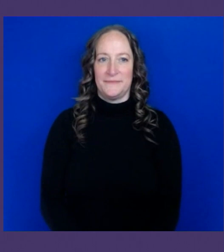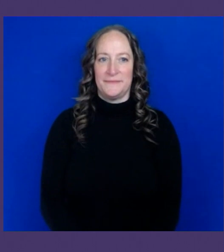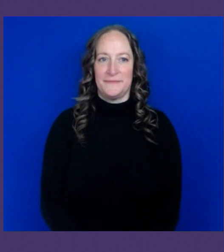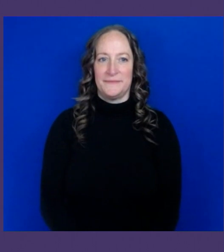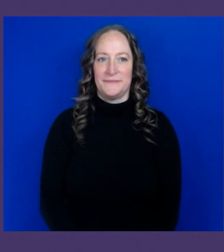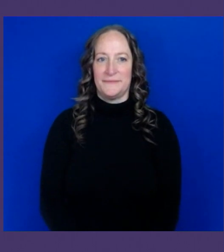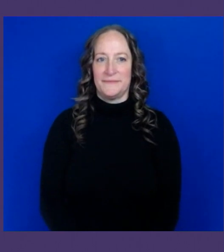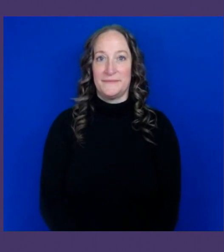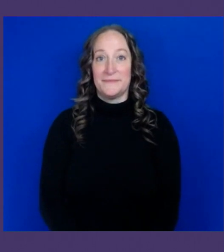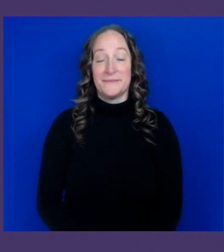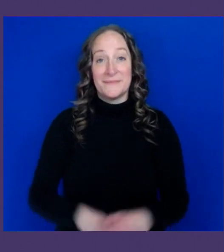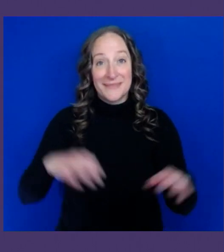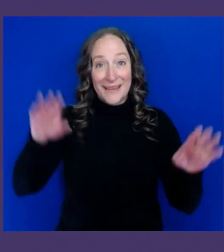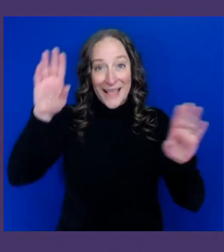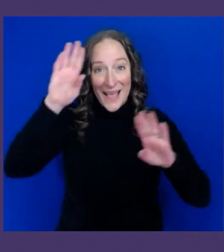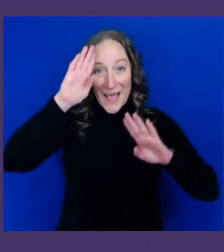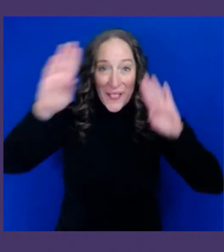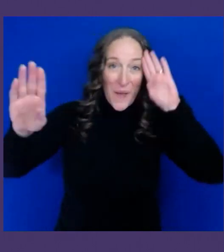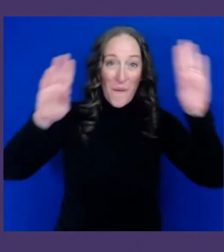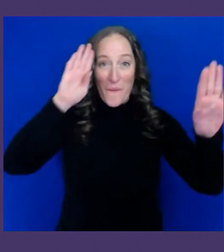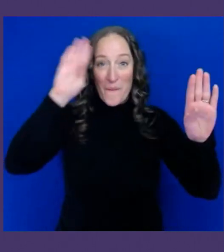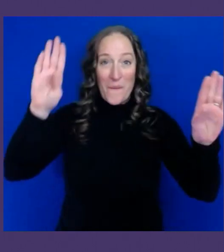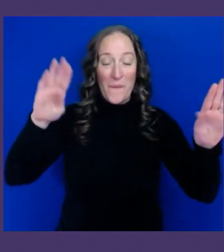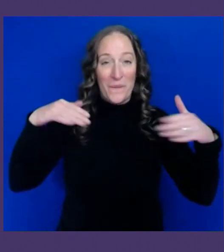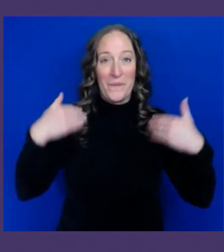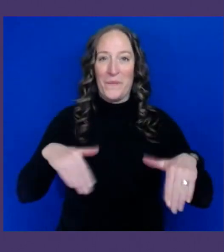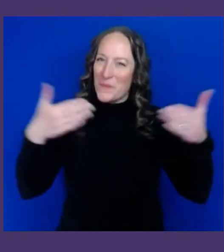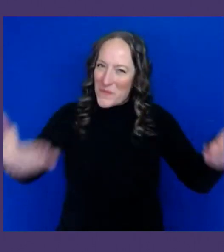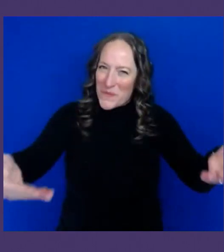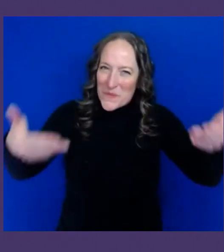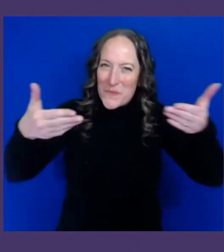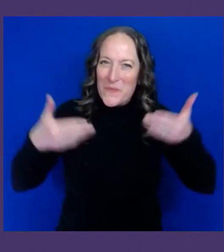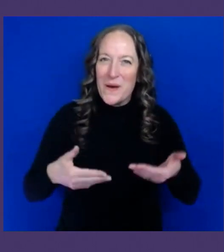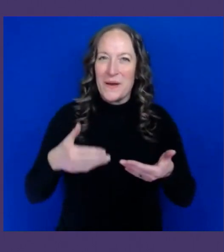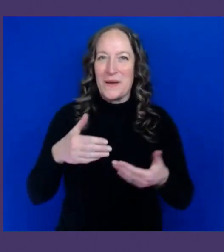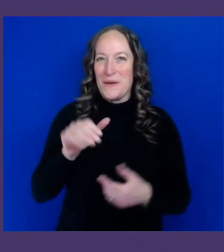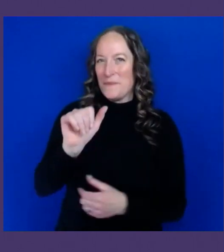Jamie Dean: Hello everyone and welcome to this Ability Summit 2024 session on